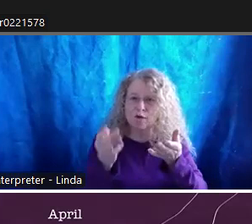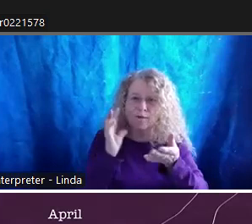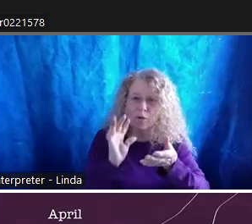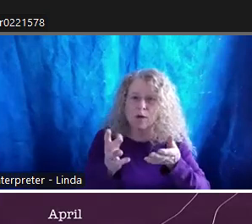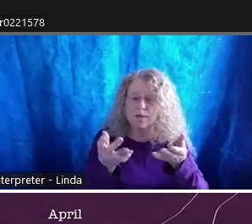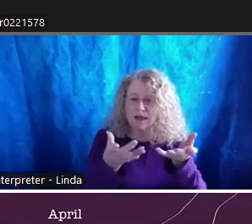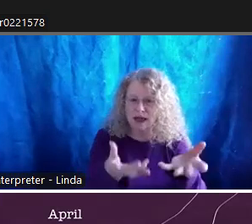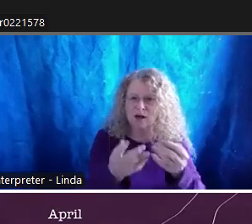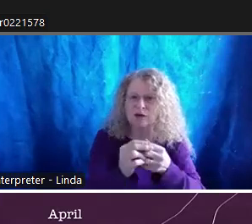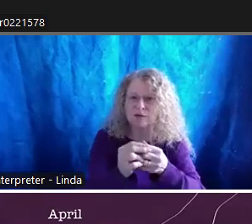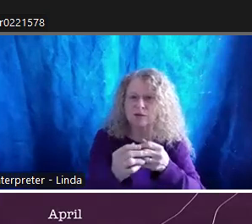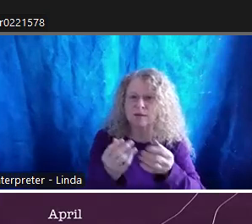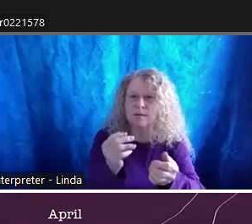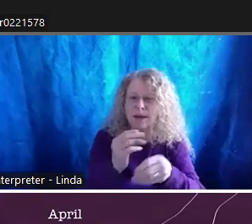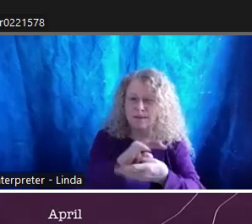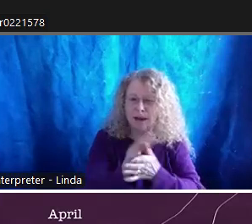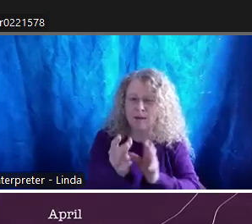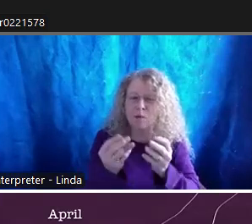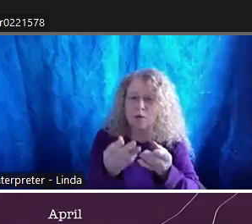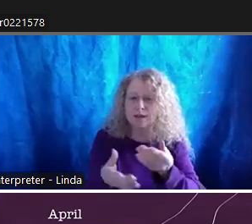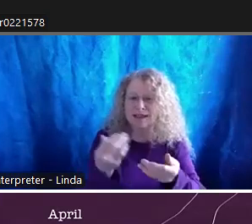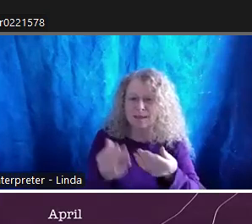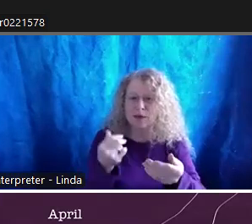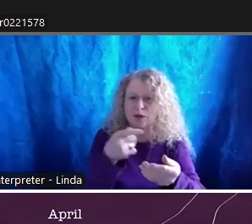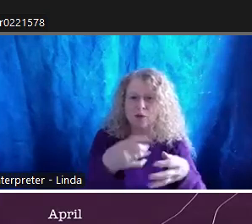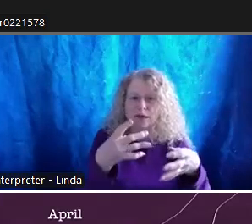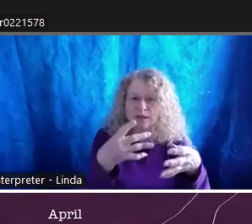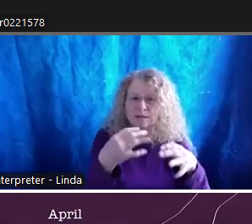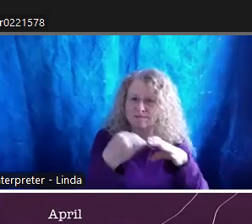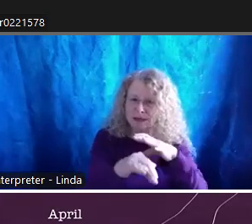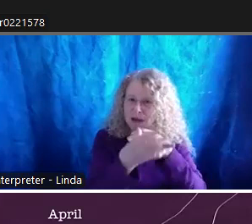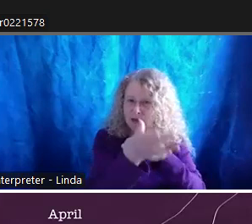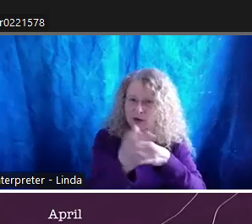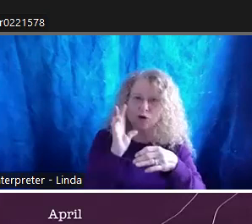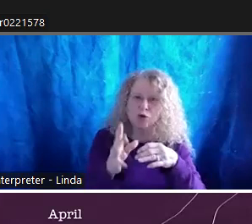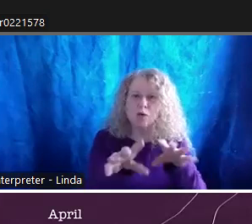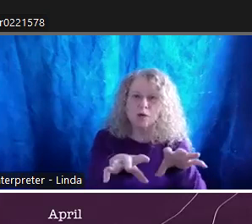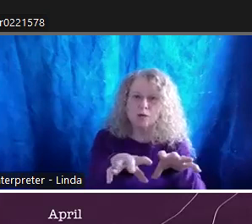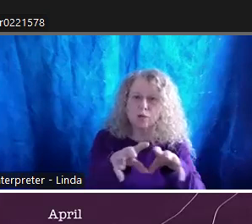THIS E-MAIL ON THE SCREEN RIGHT NOW, YOU ARE GOING TO RECEIVE AN E-MAIL LIKE THIS. IT DOESN'T